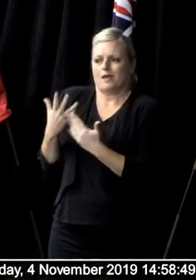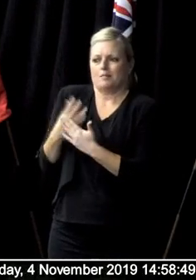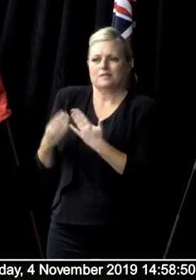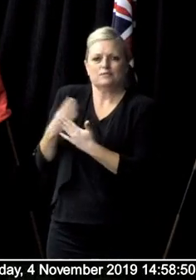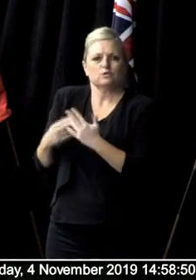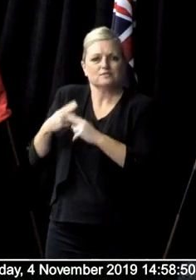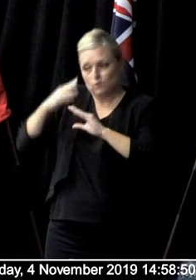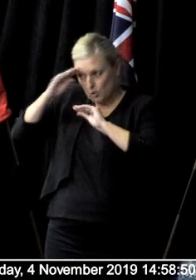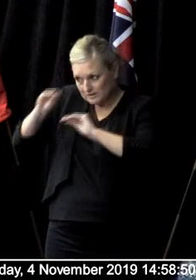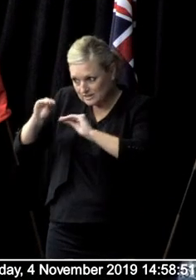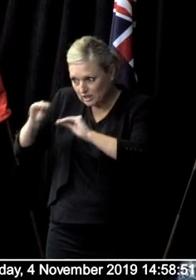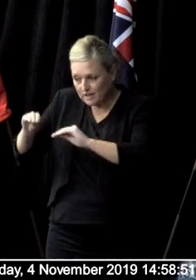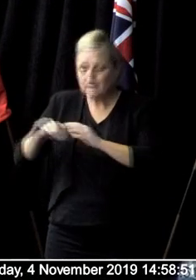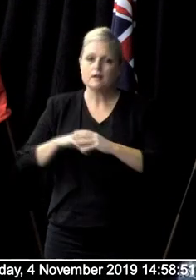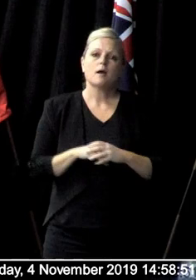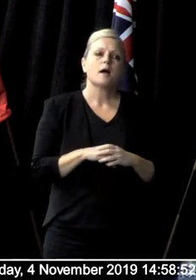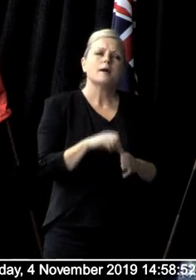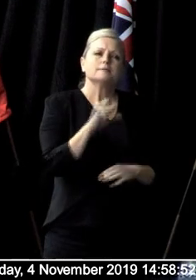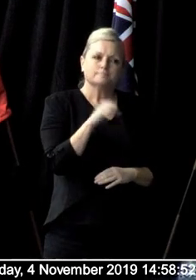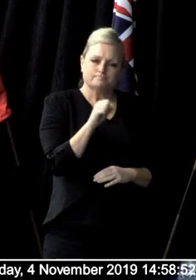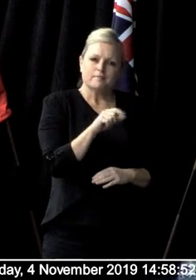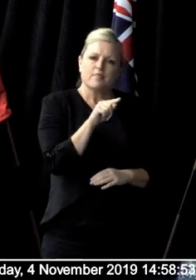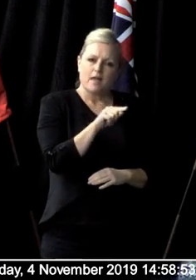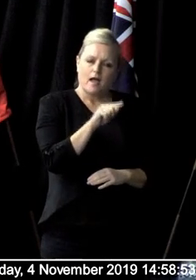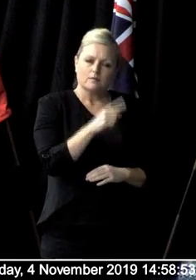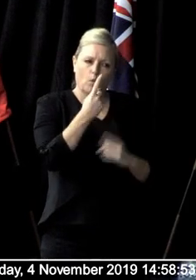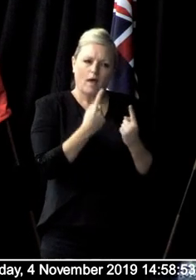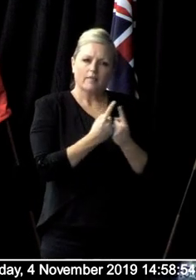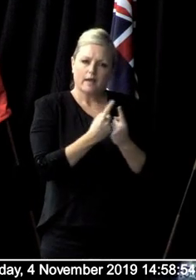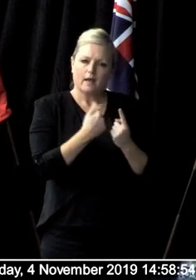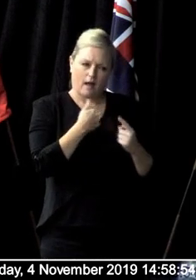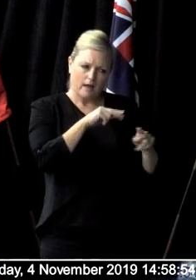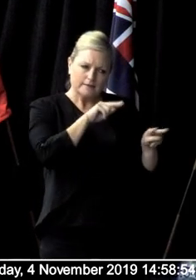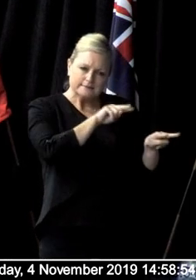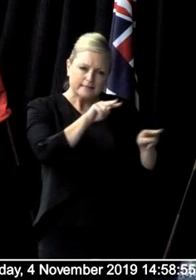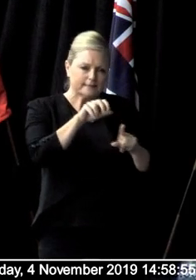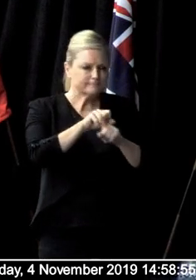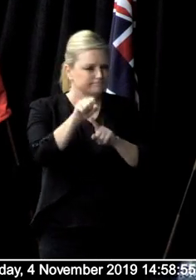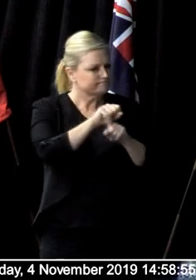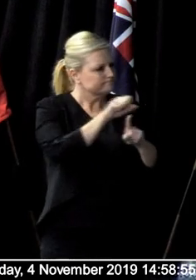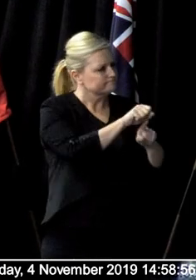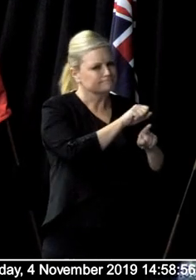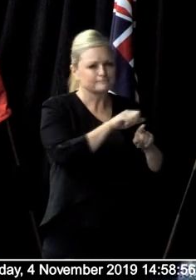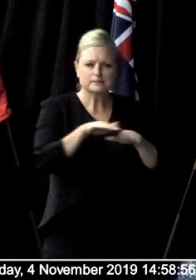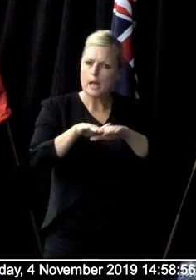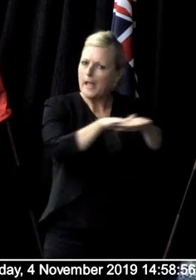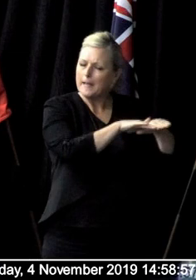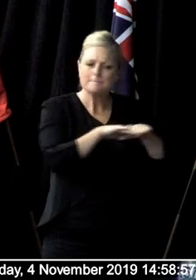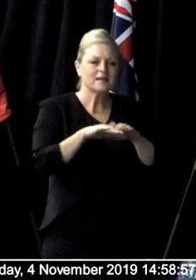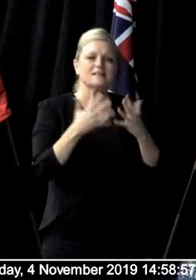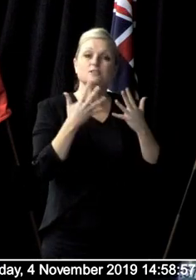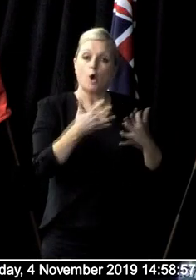So I guess that – what we see a lot of times is very age inappropriate materials,